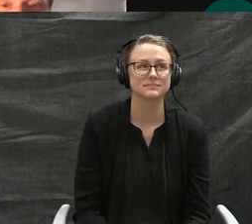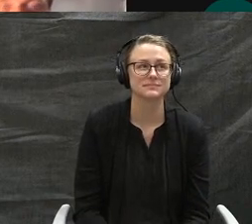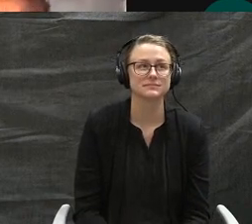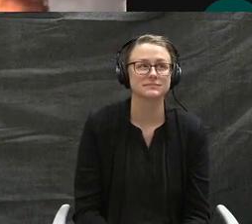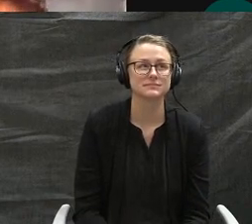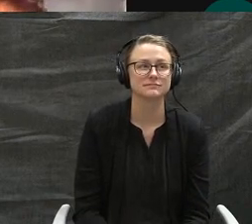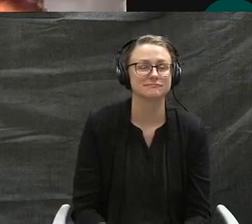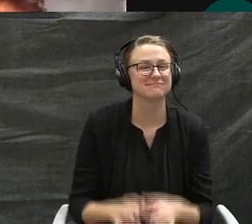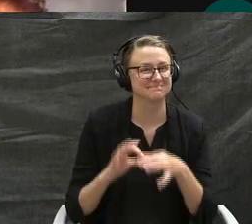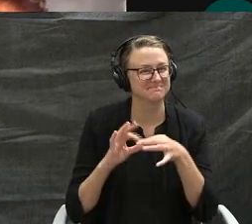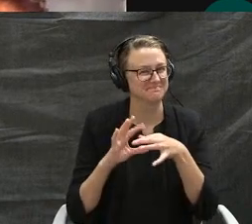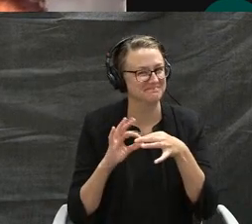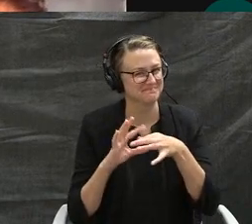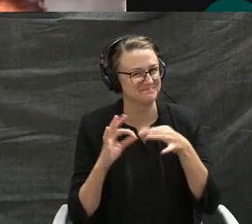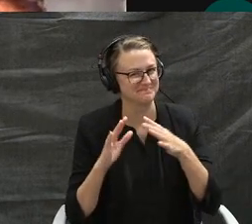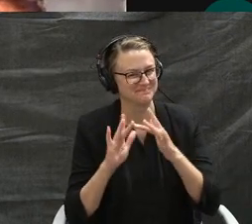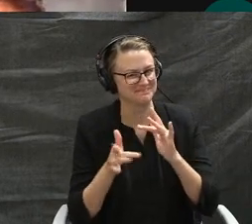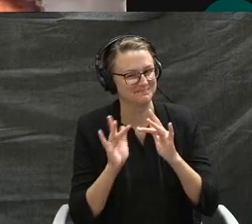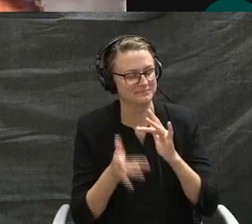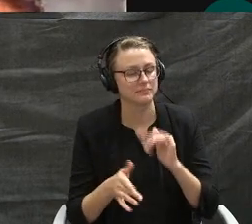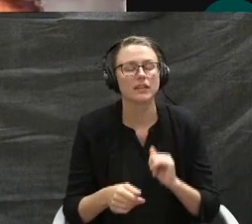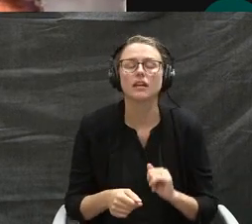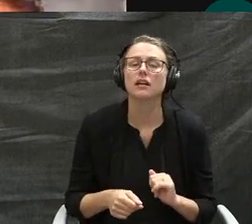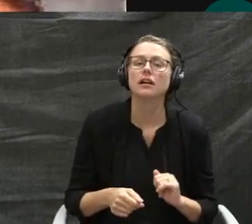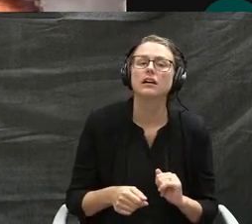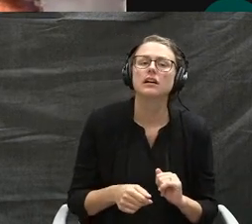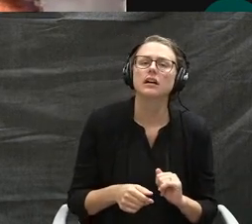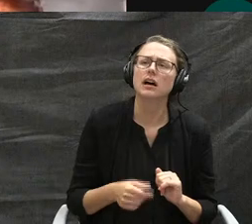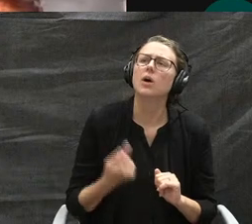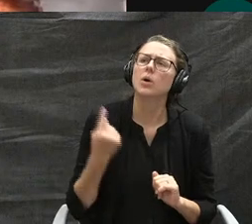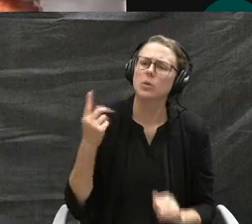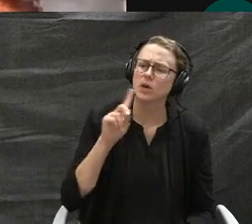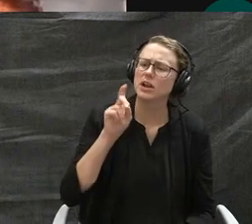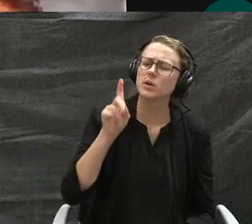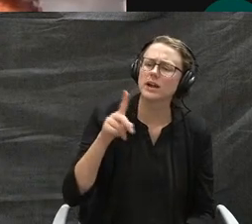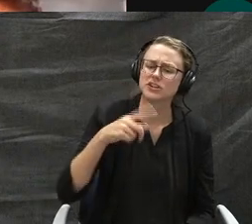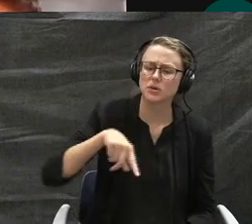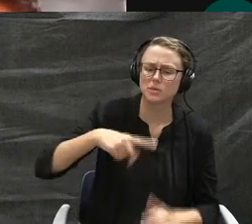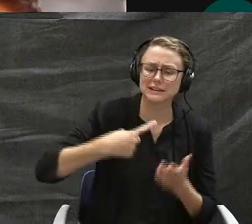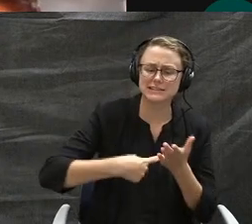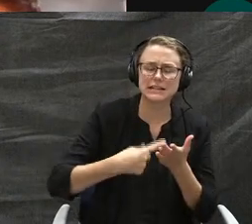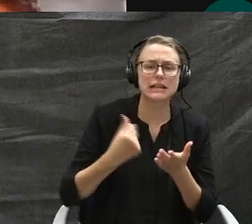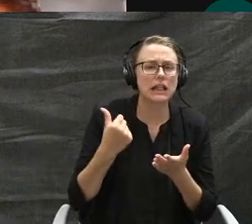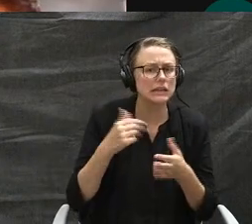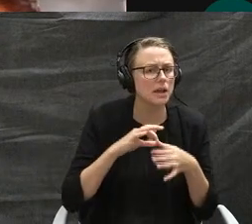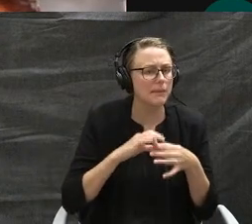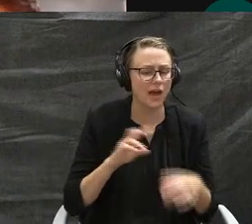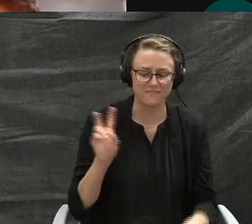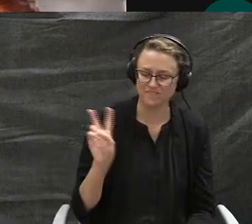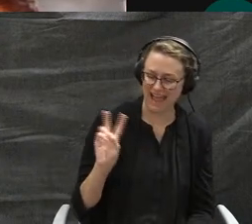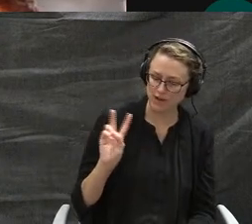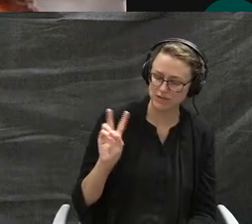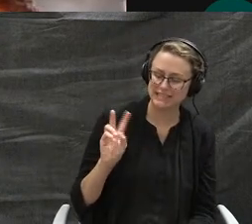there's a question so you know we talked a little bit about viruses in the control. The things we're doing in our